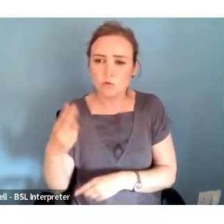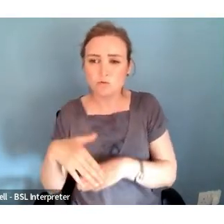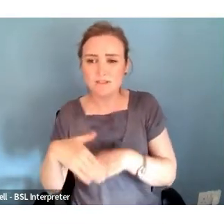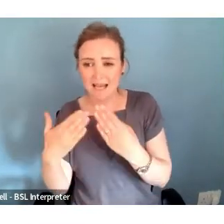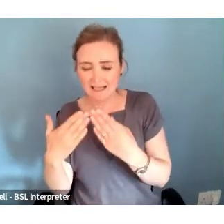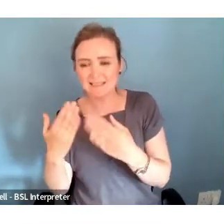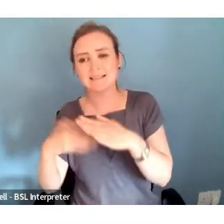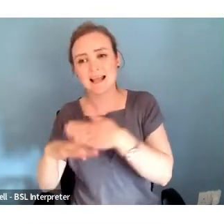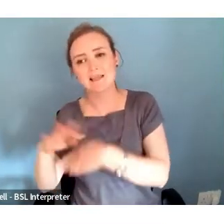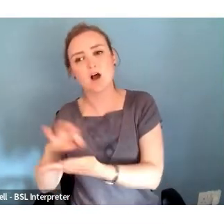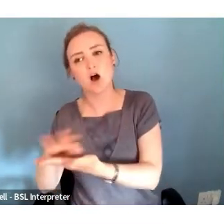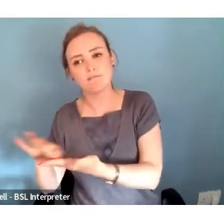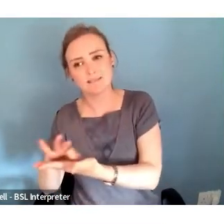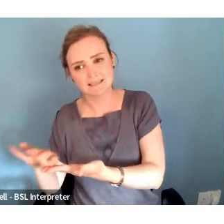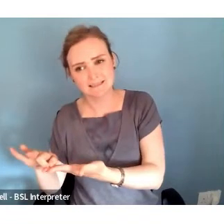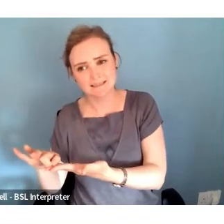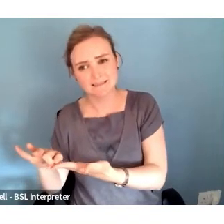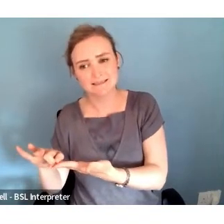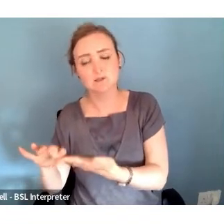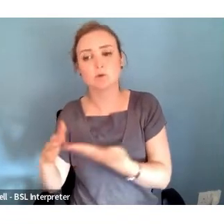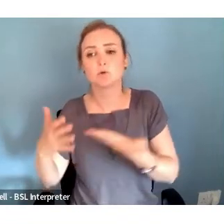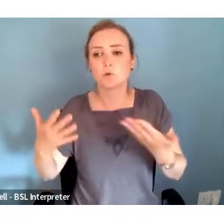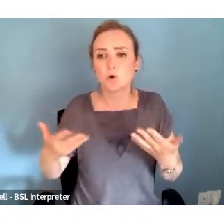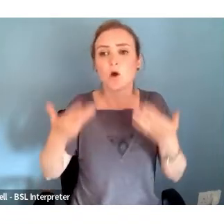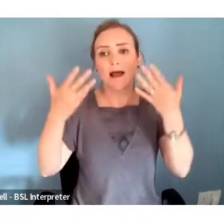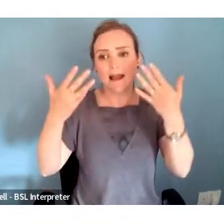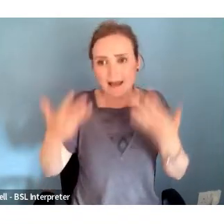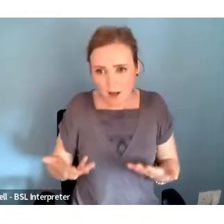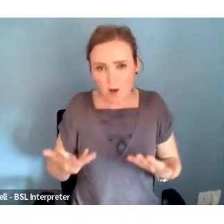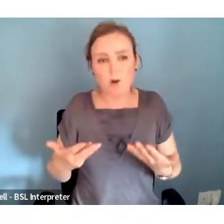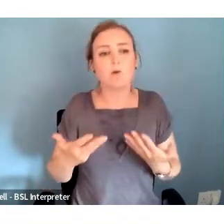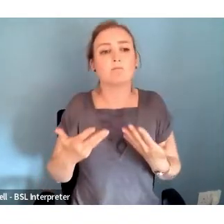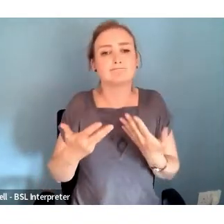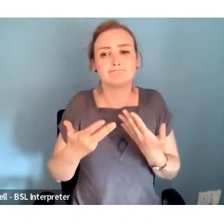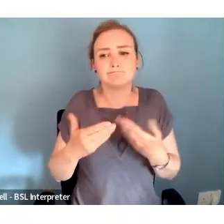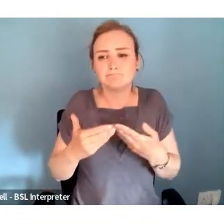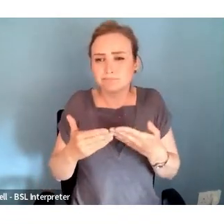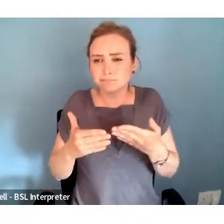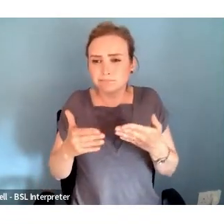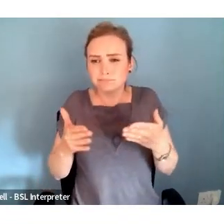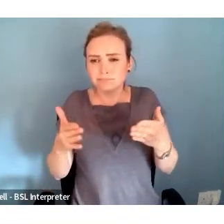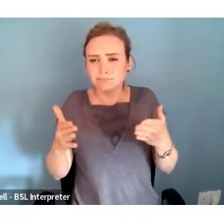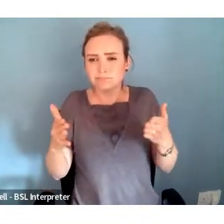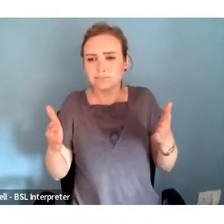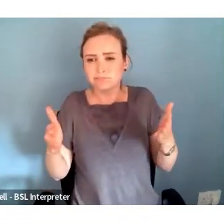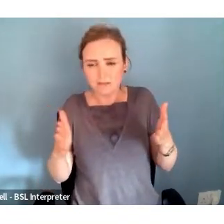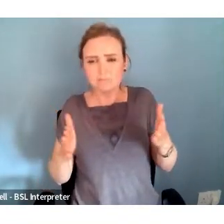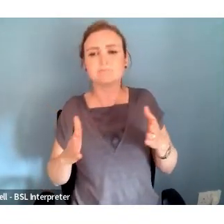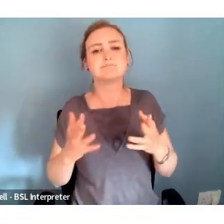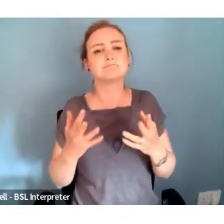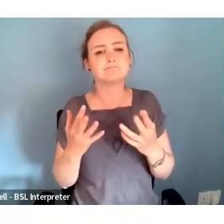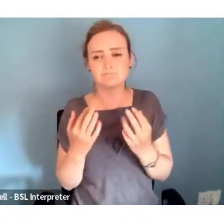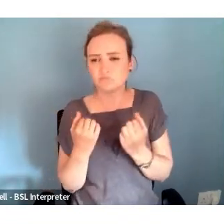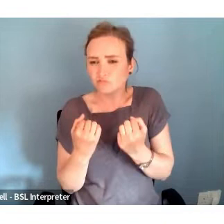are now starting to travel and go out and visit the arts organisations. So, going